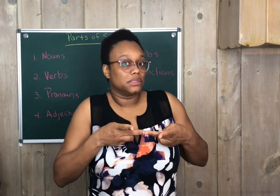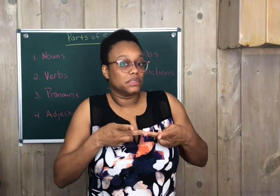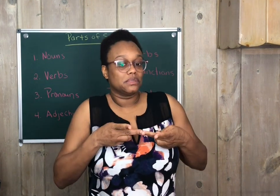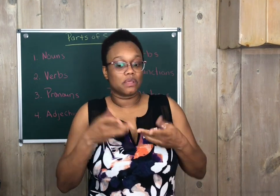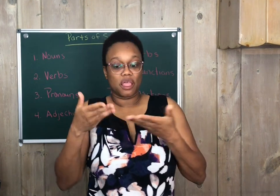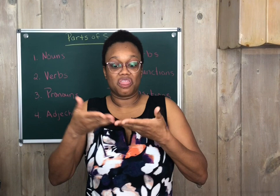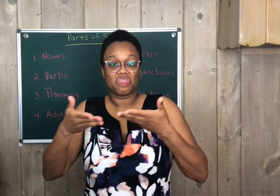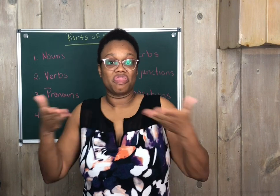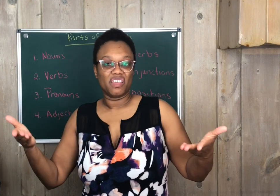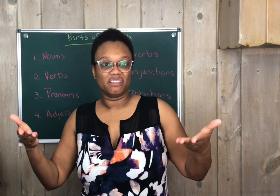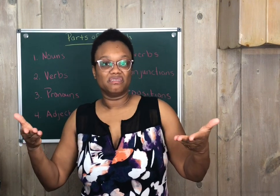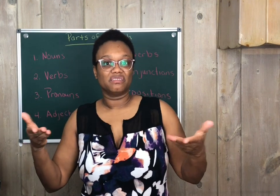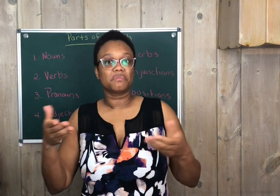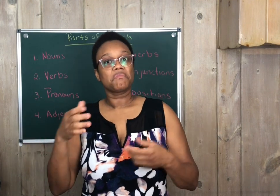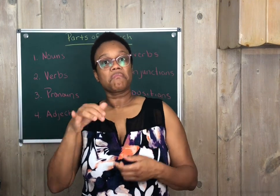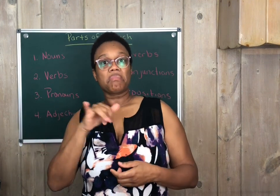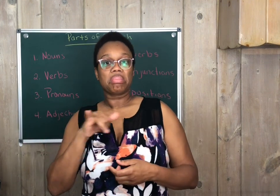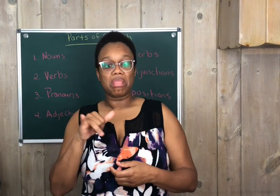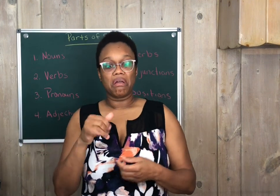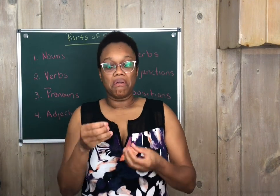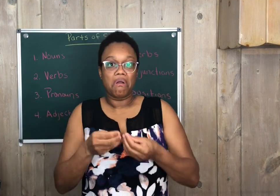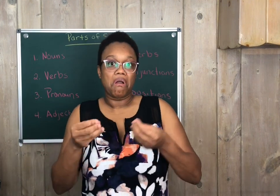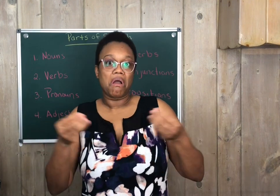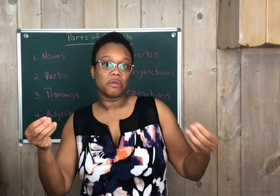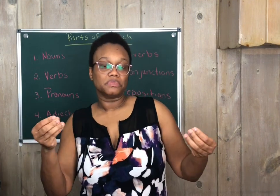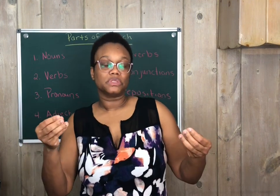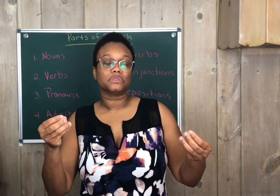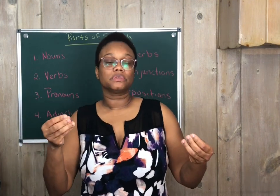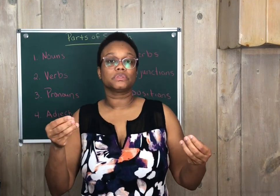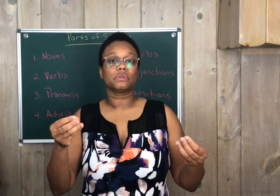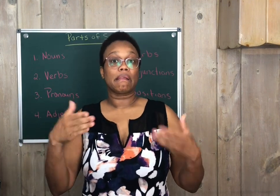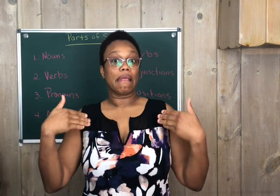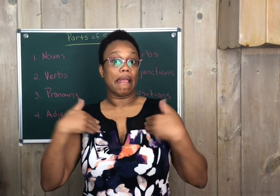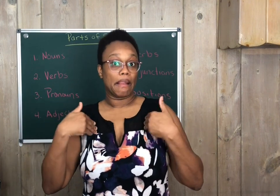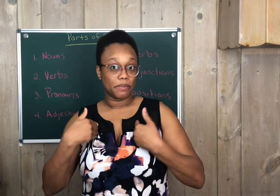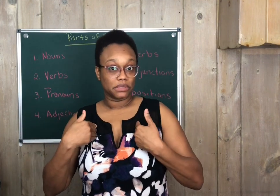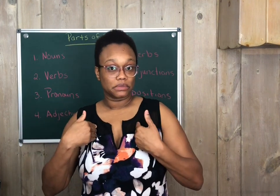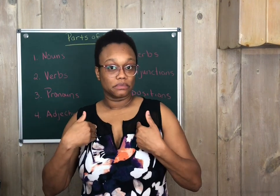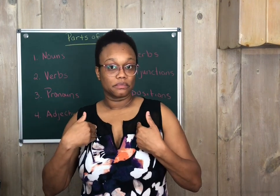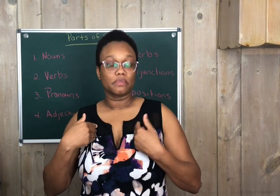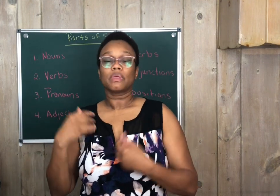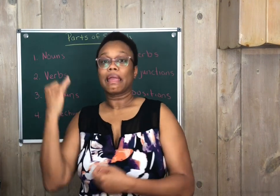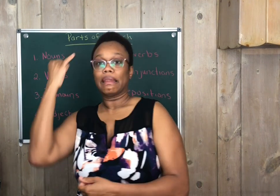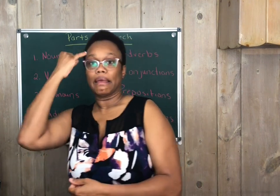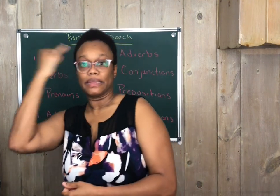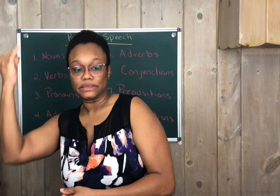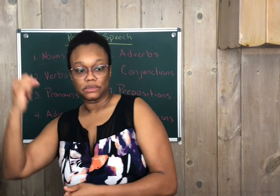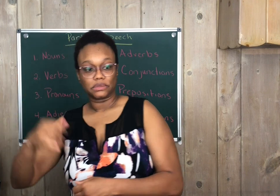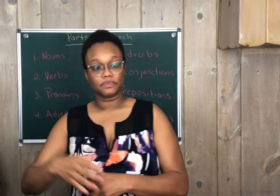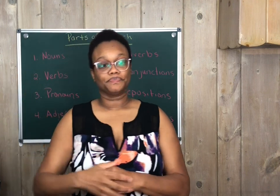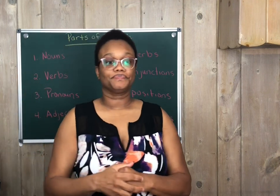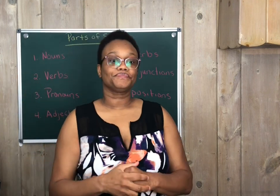Places things which include objects and animals and ideas